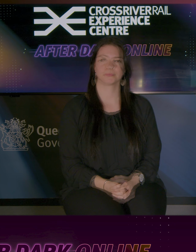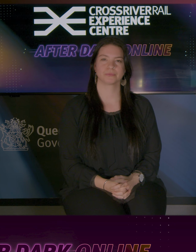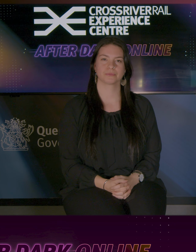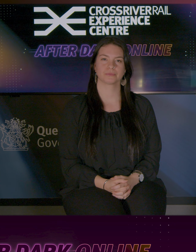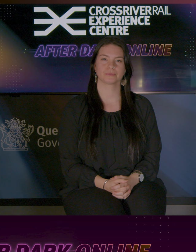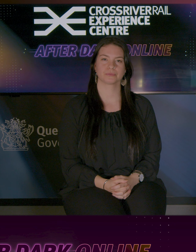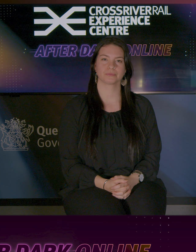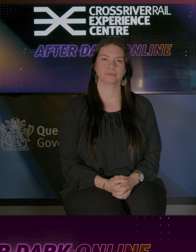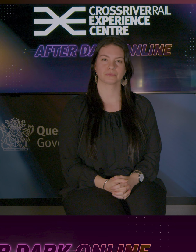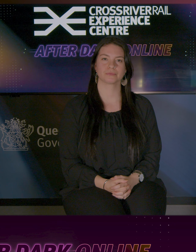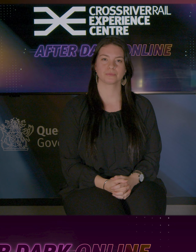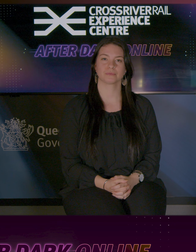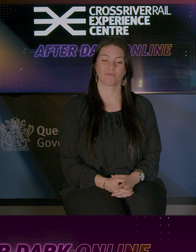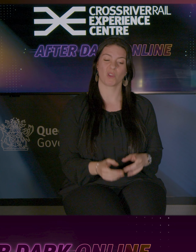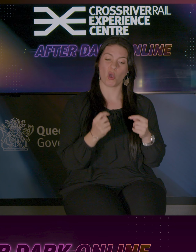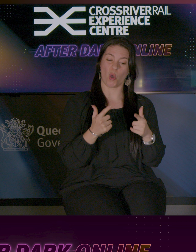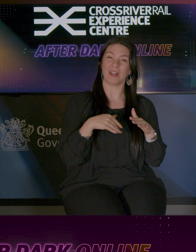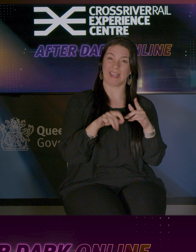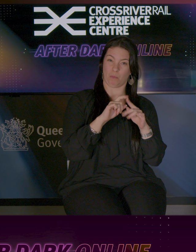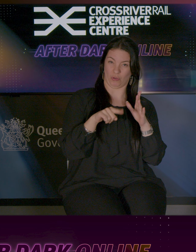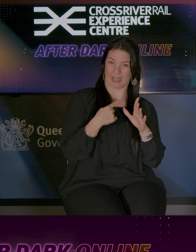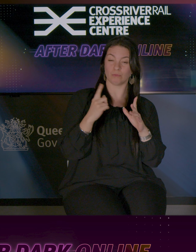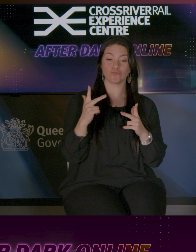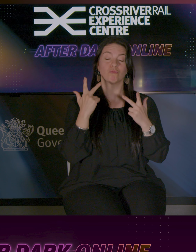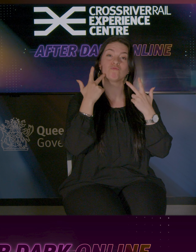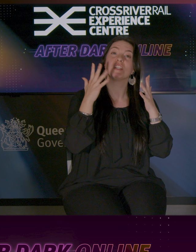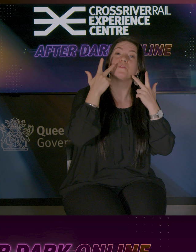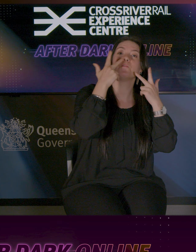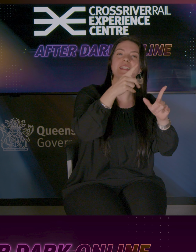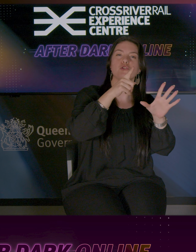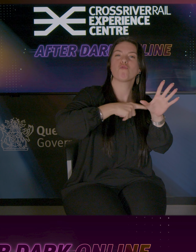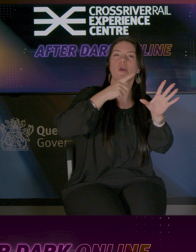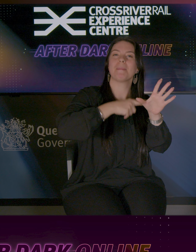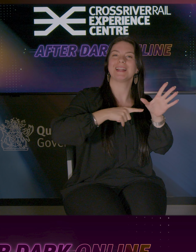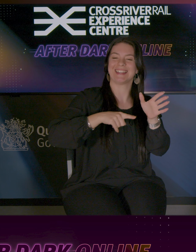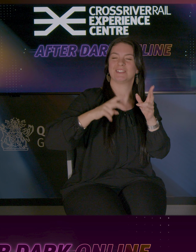early on we did a site visit out to irongo police station with Petra from devconnect and Caroline